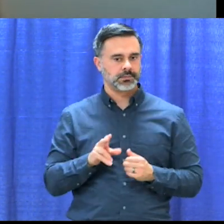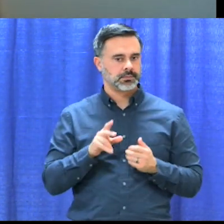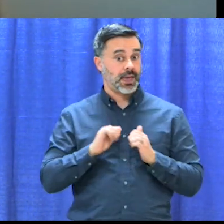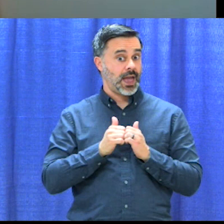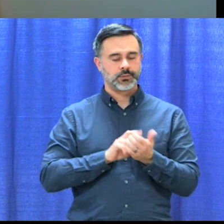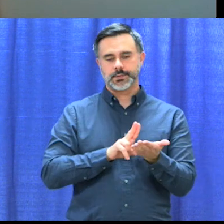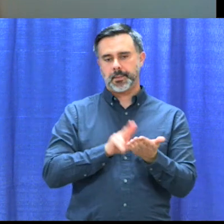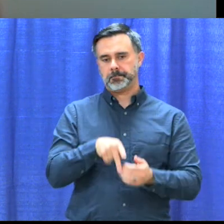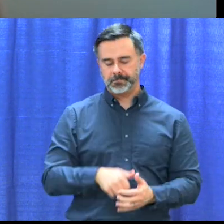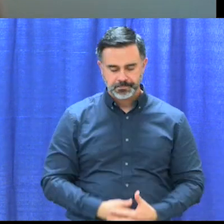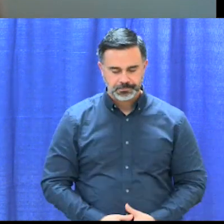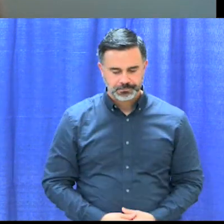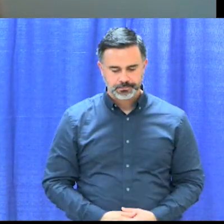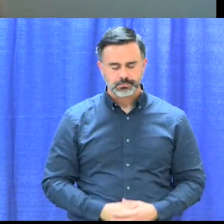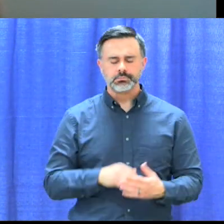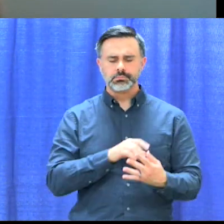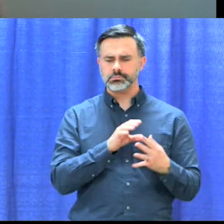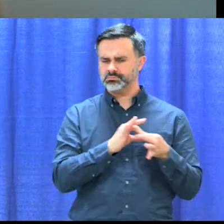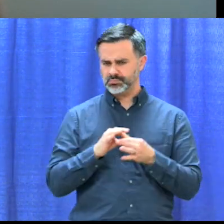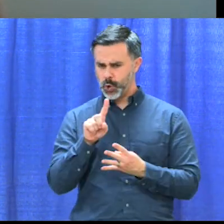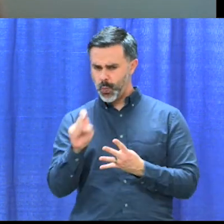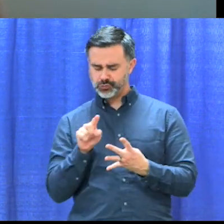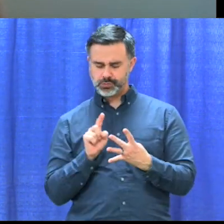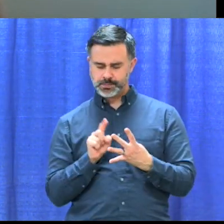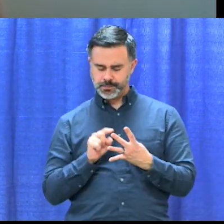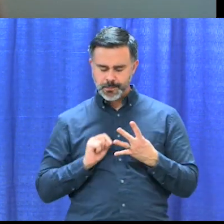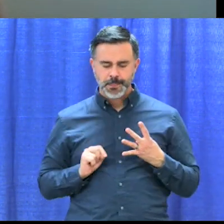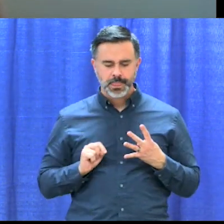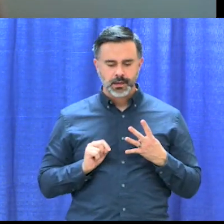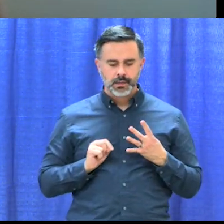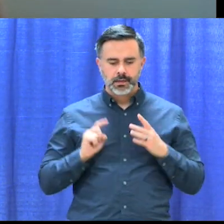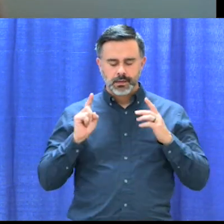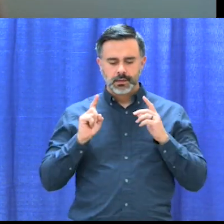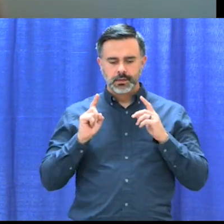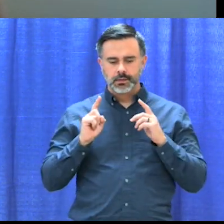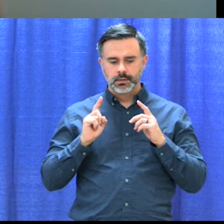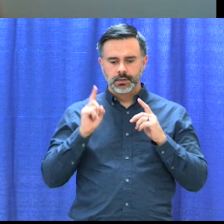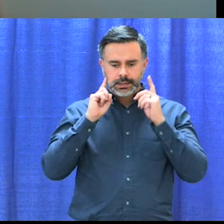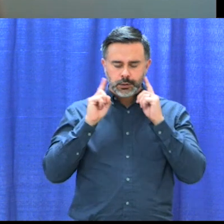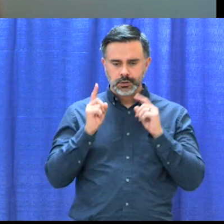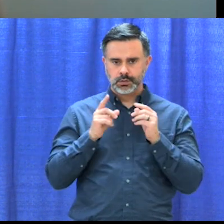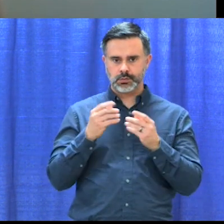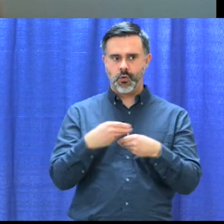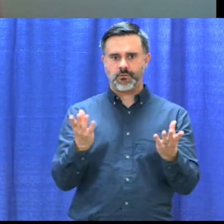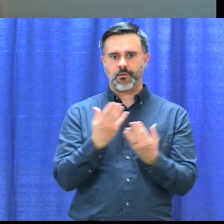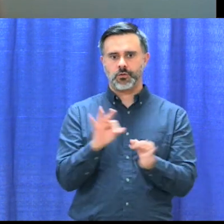Regarding the second question of hearing of some being offered free internet.